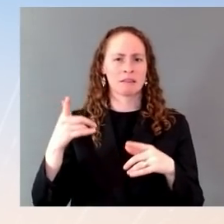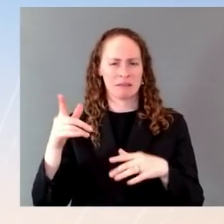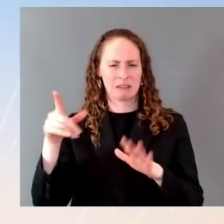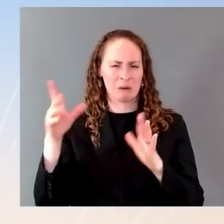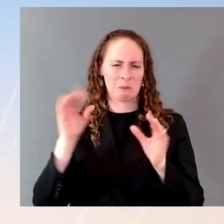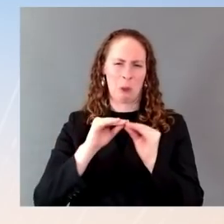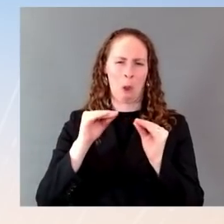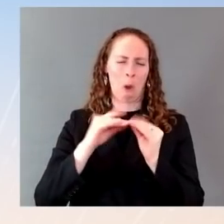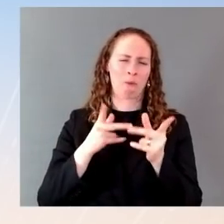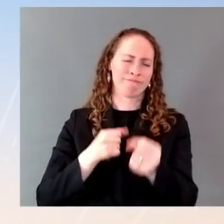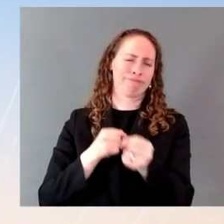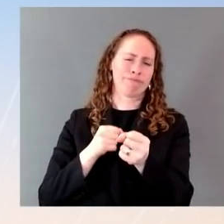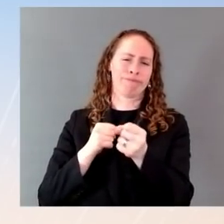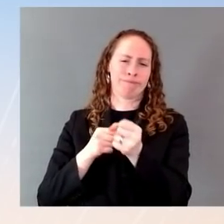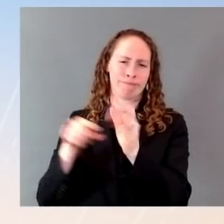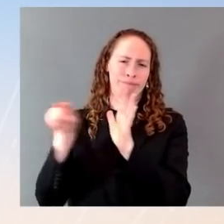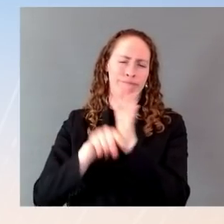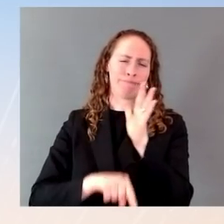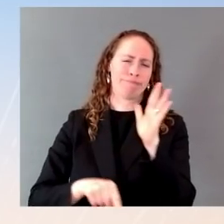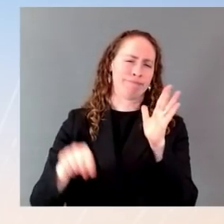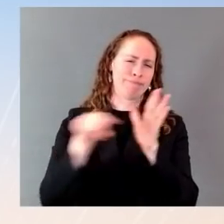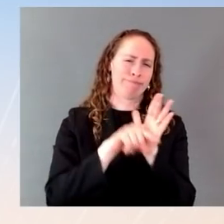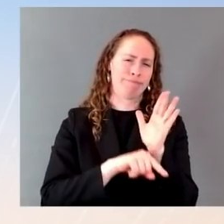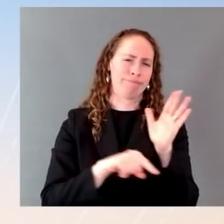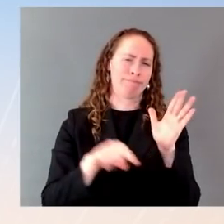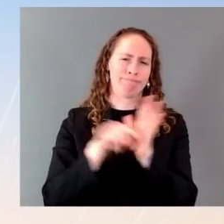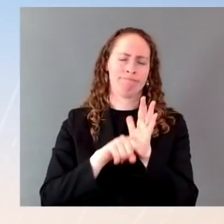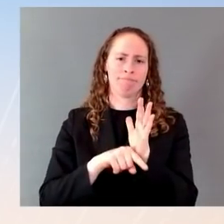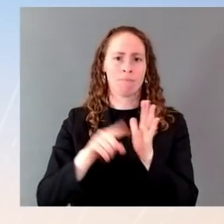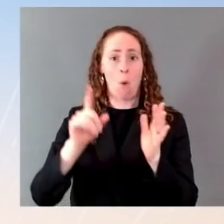is that I know there's a lot of members on the Hill -- not a lot, some -- who are vocal,